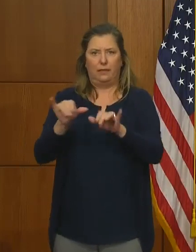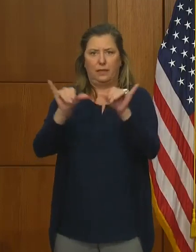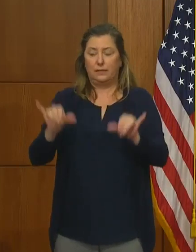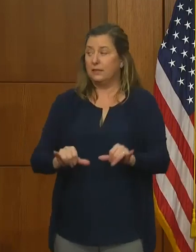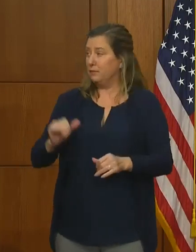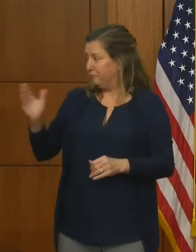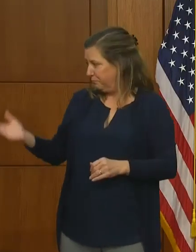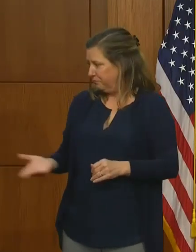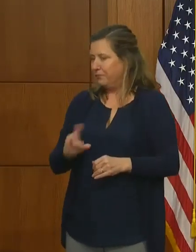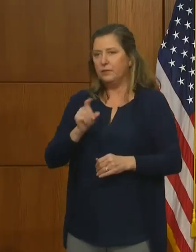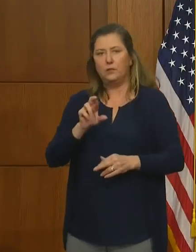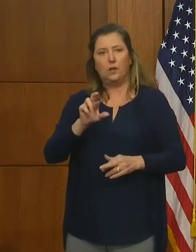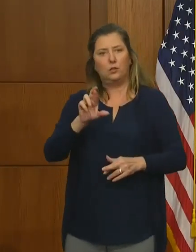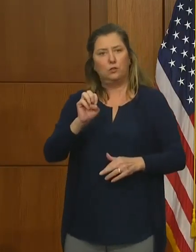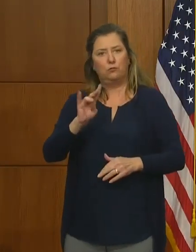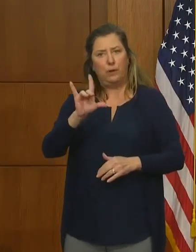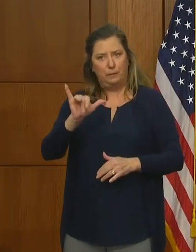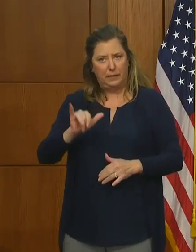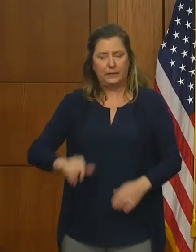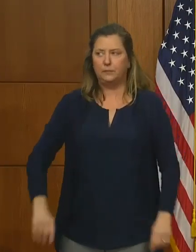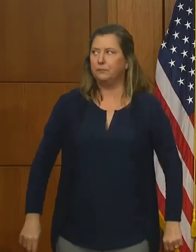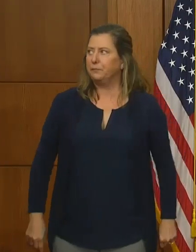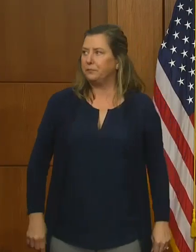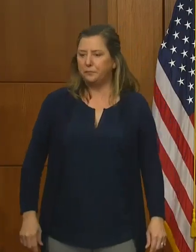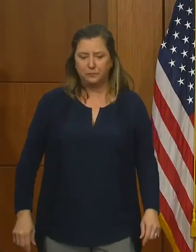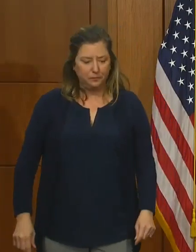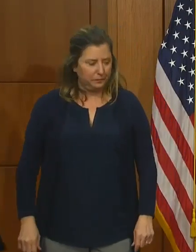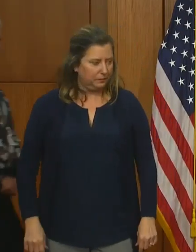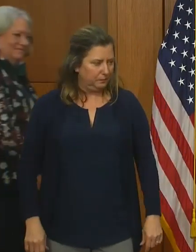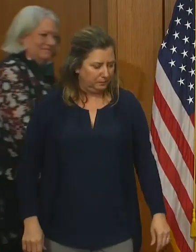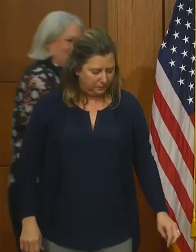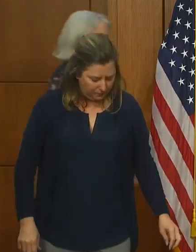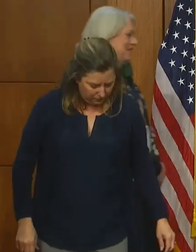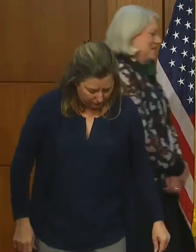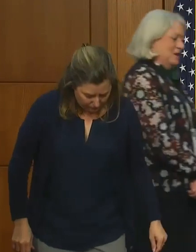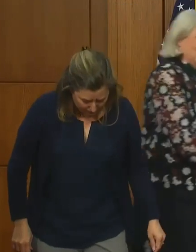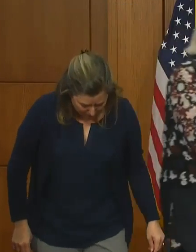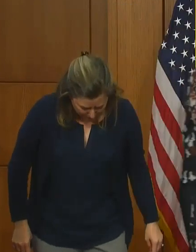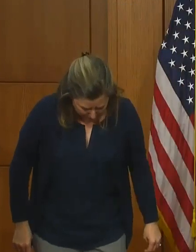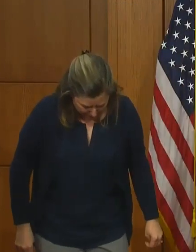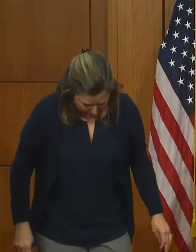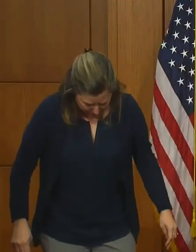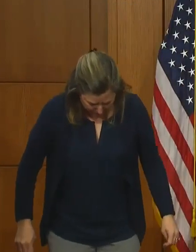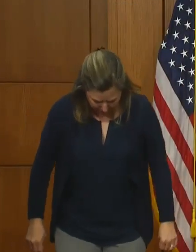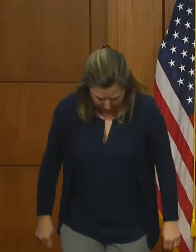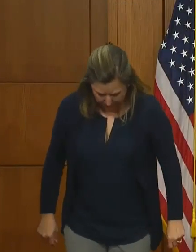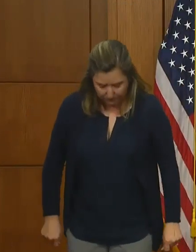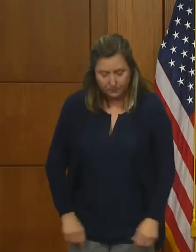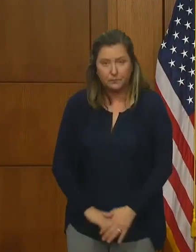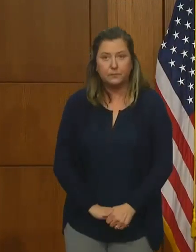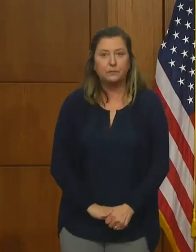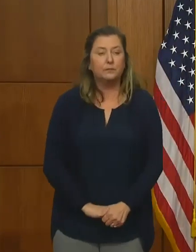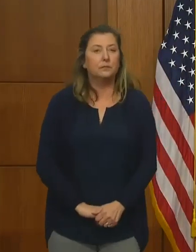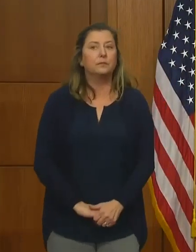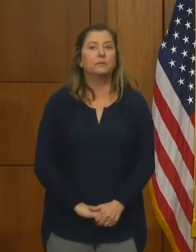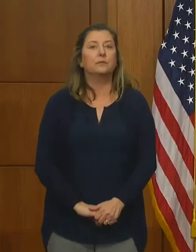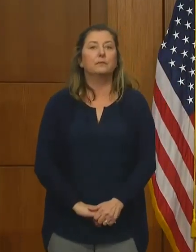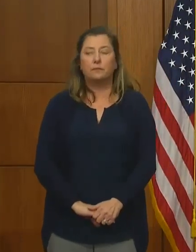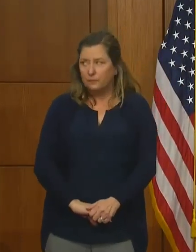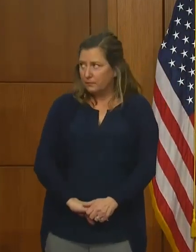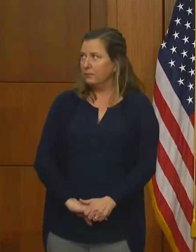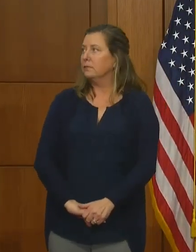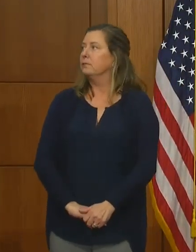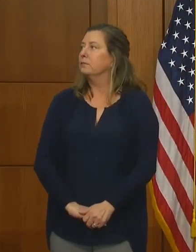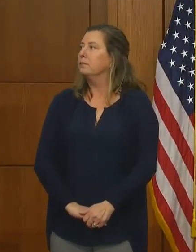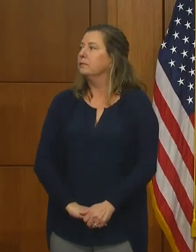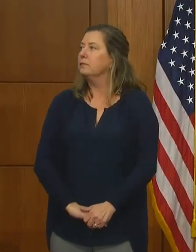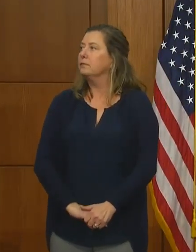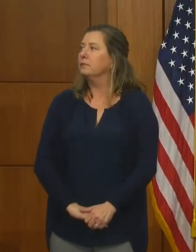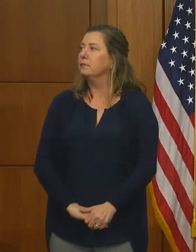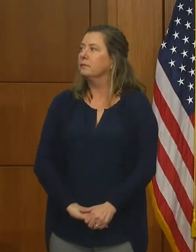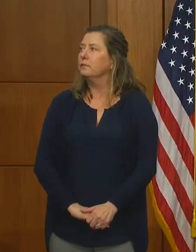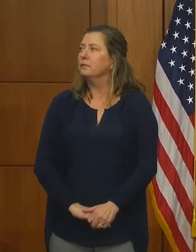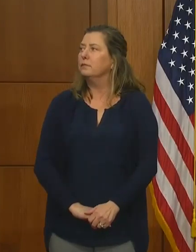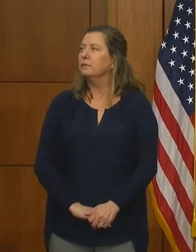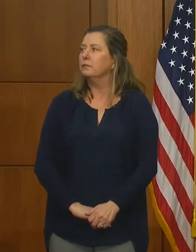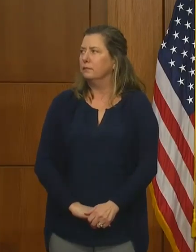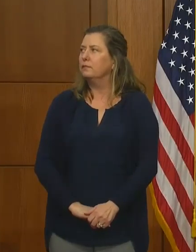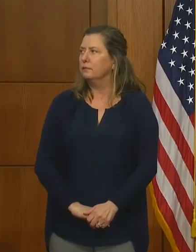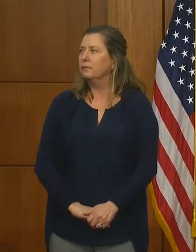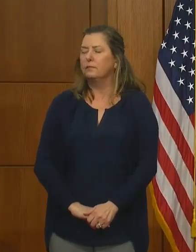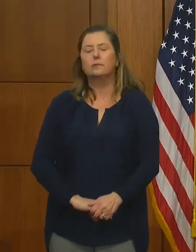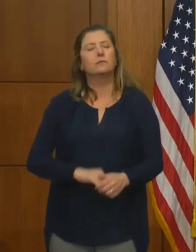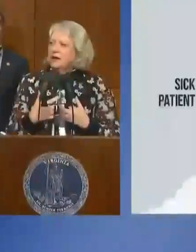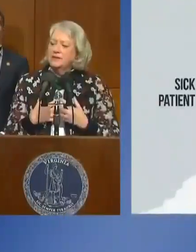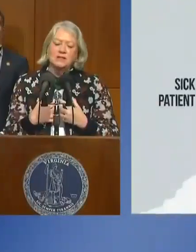HELPED US. A RAMP UP THE SYSTEM